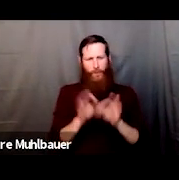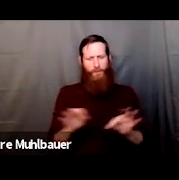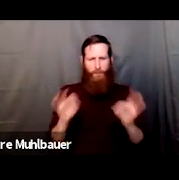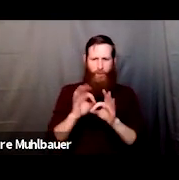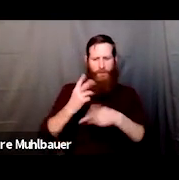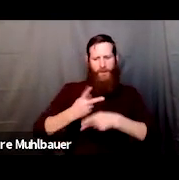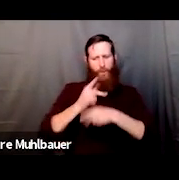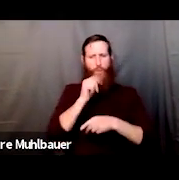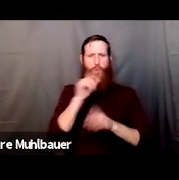maybe we choose to go out with certain people and